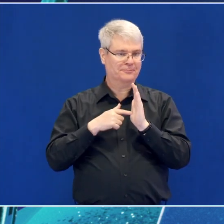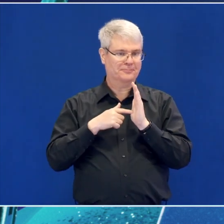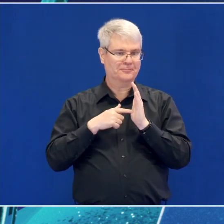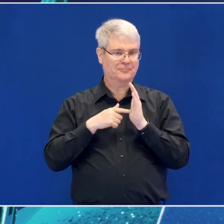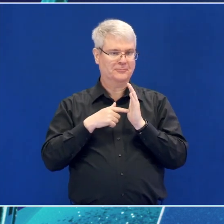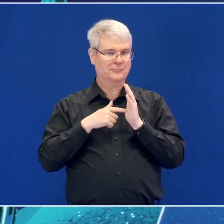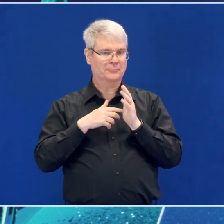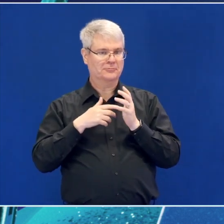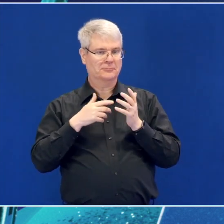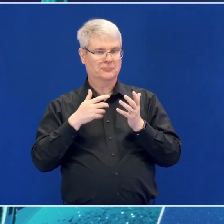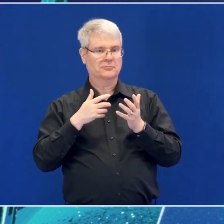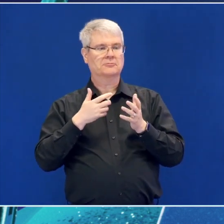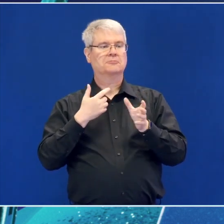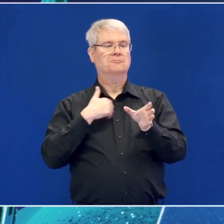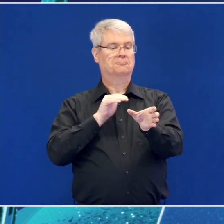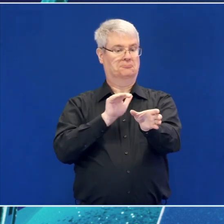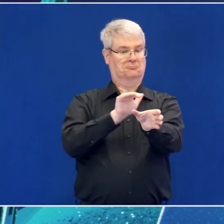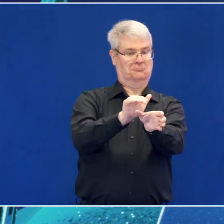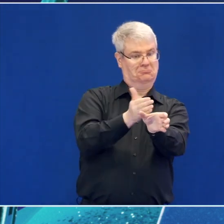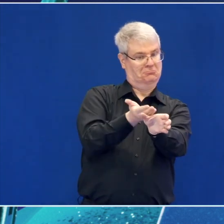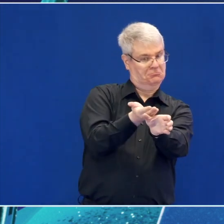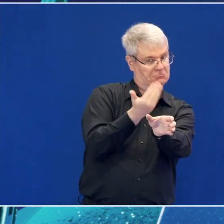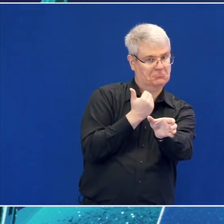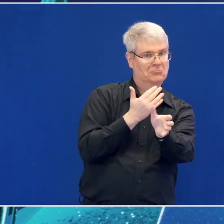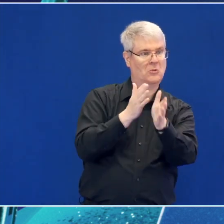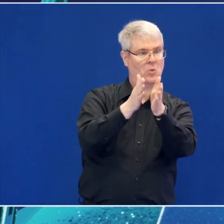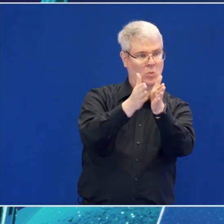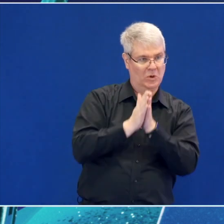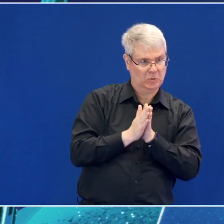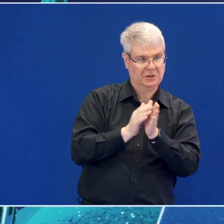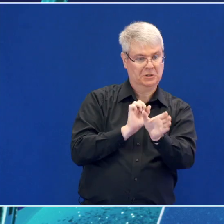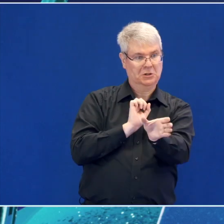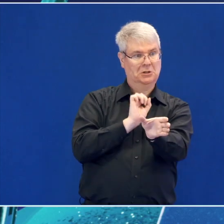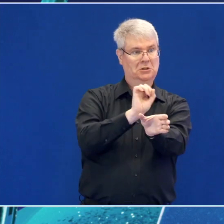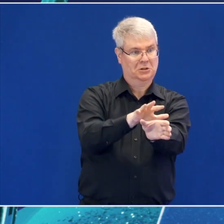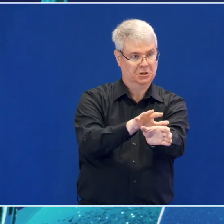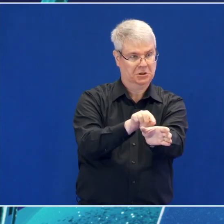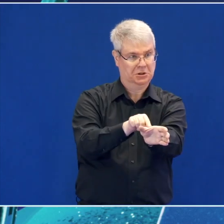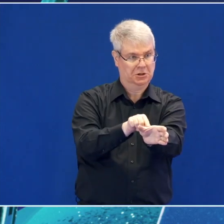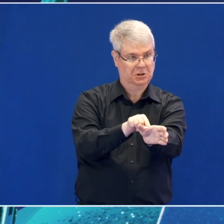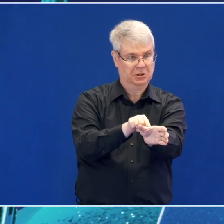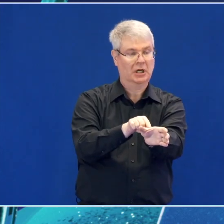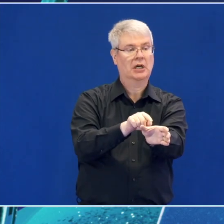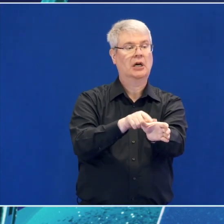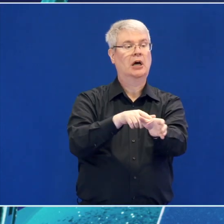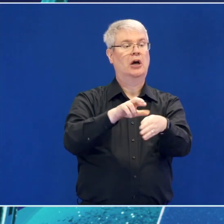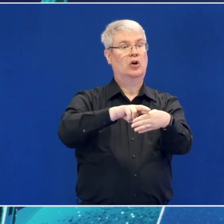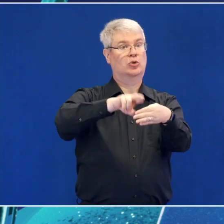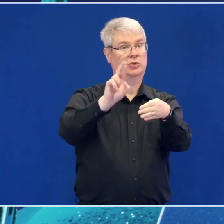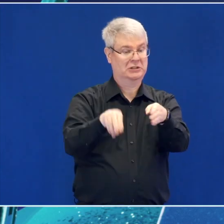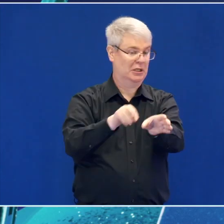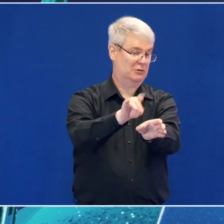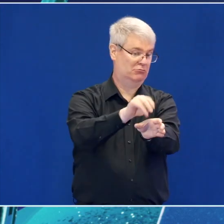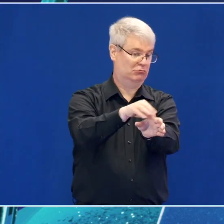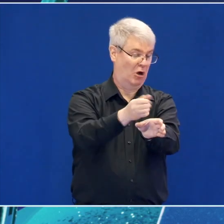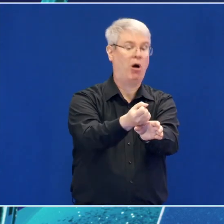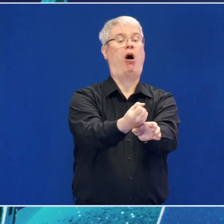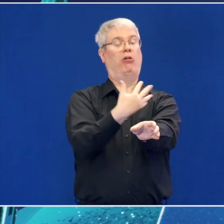And we're getting really great results from that. And part of the reason that we're getting great results --